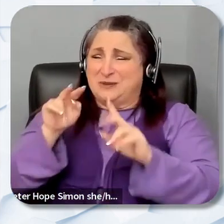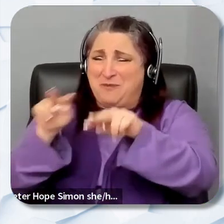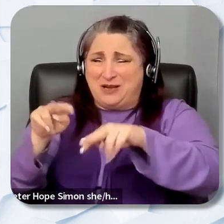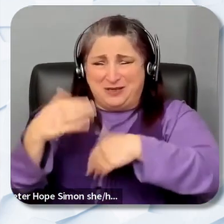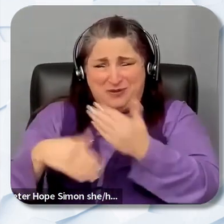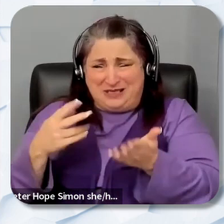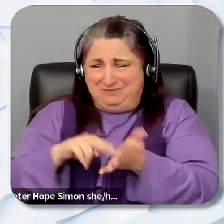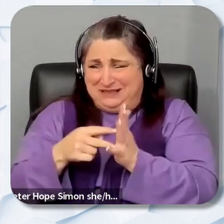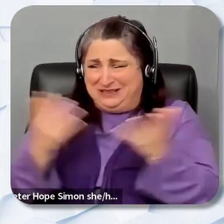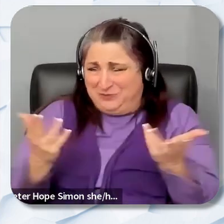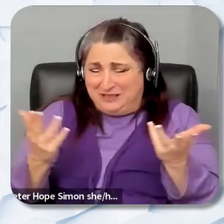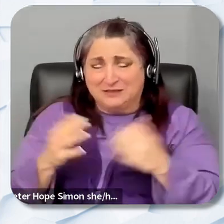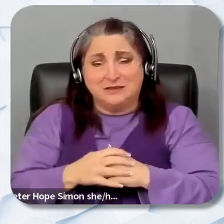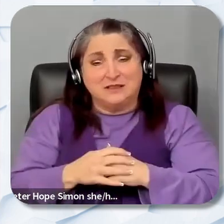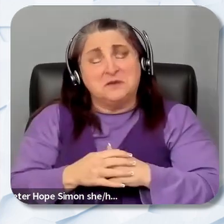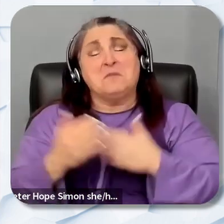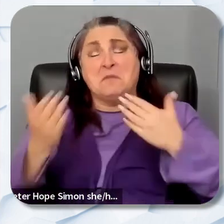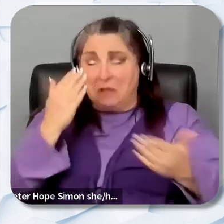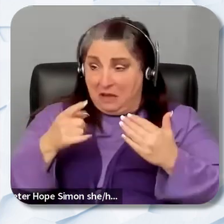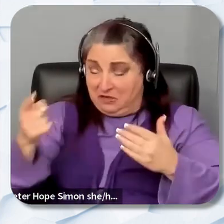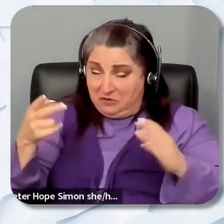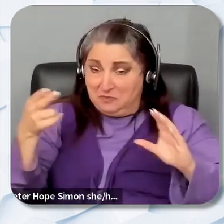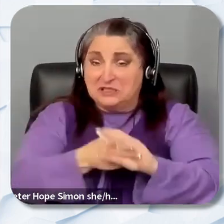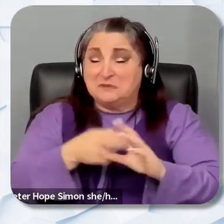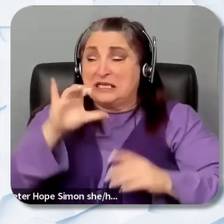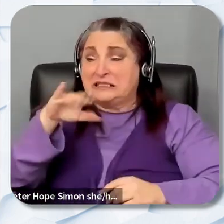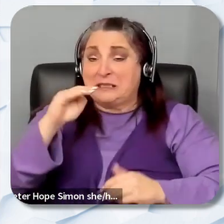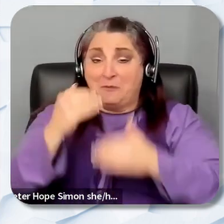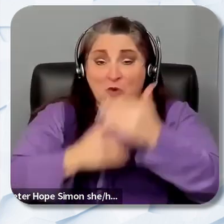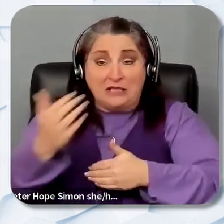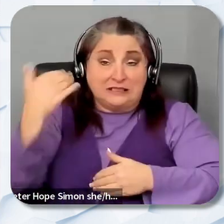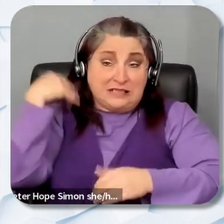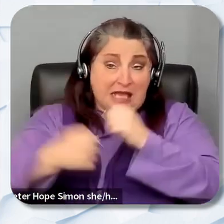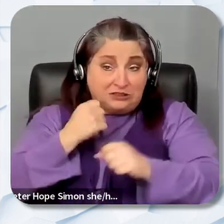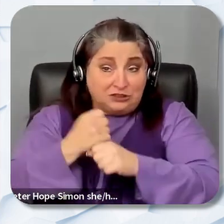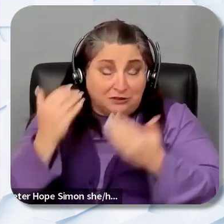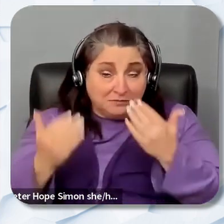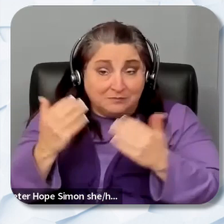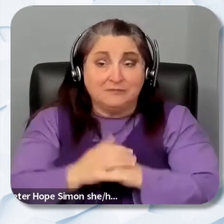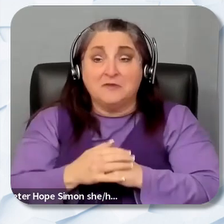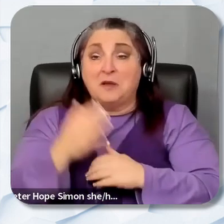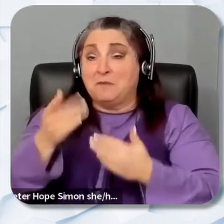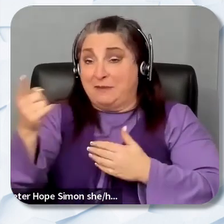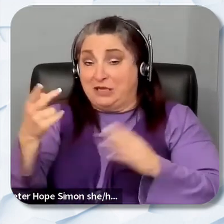have participated in the CIM process last year, you may have participated in the CIM